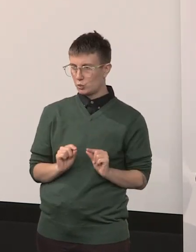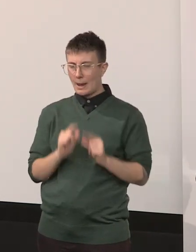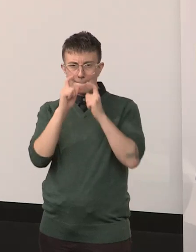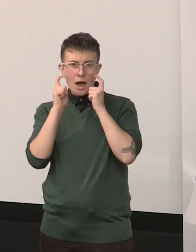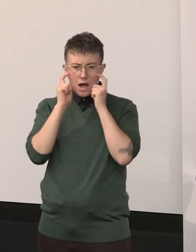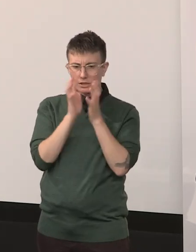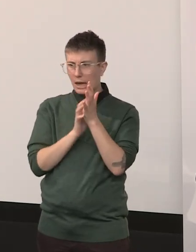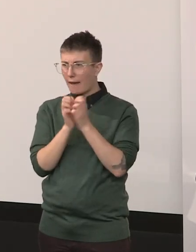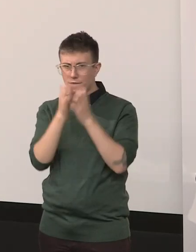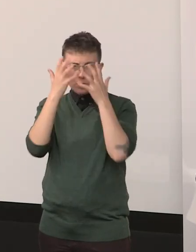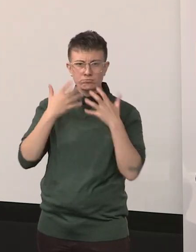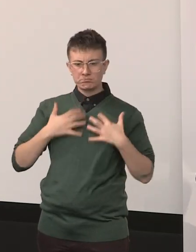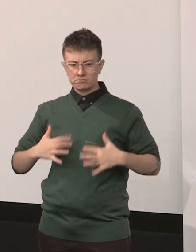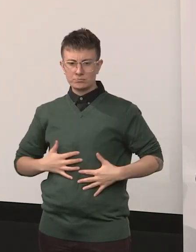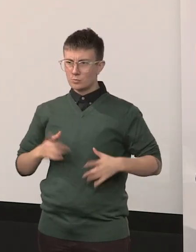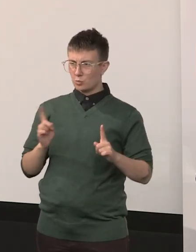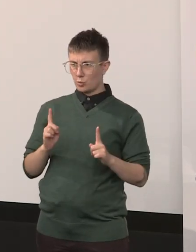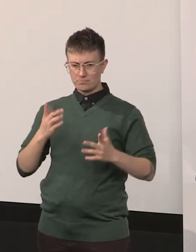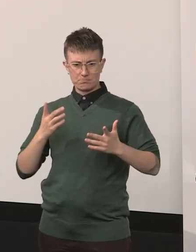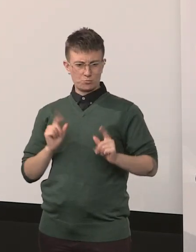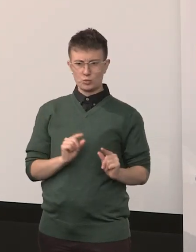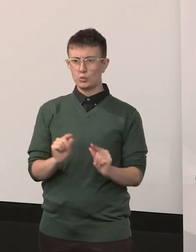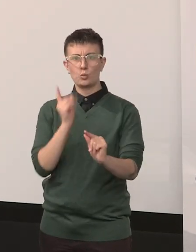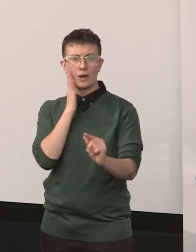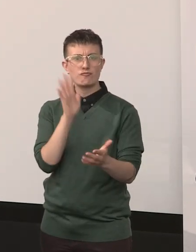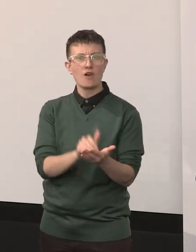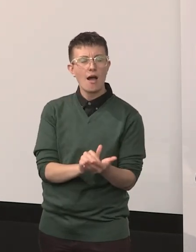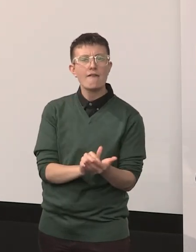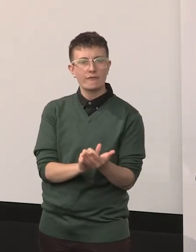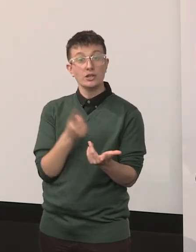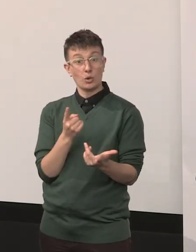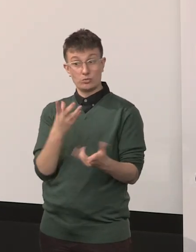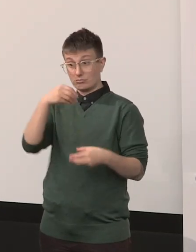requirements about distancing, use of PPE, and so on for